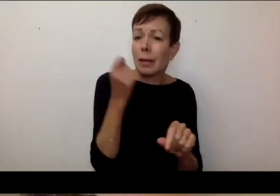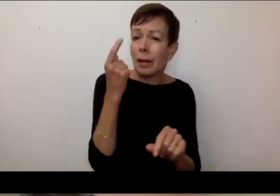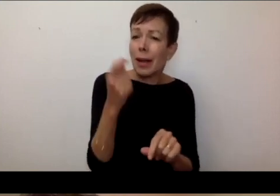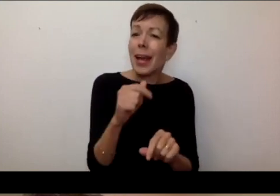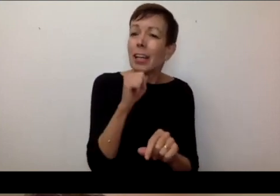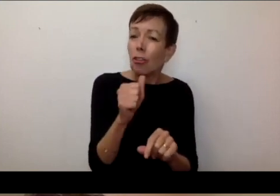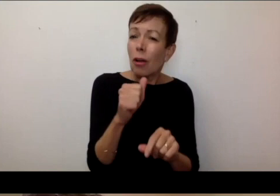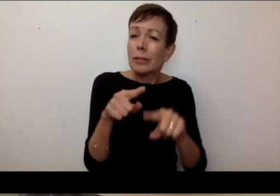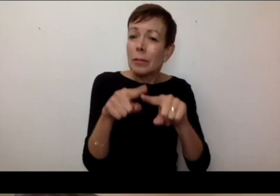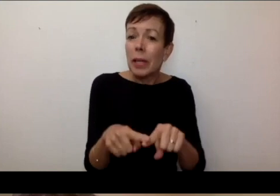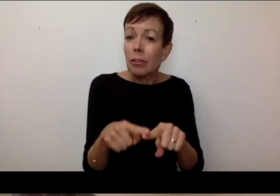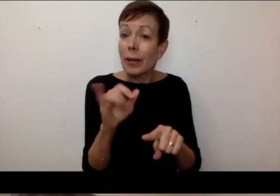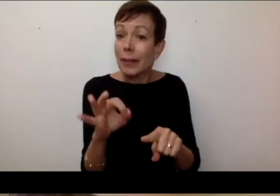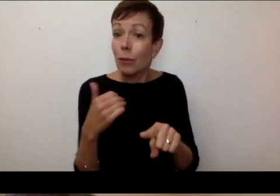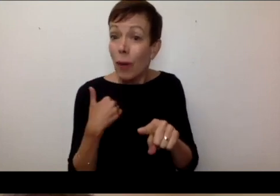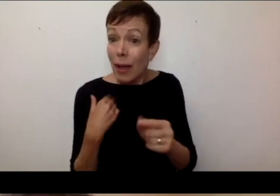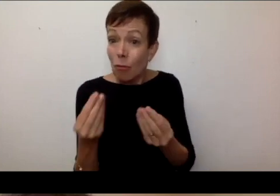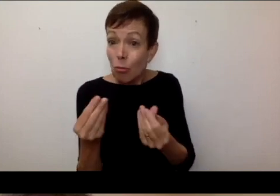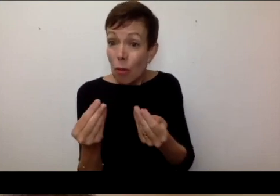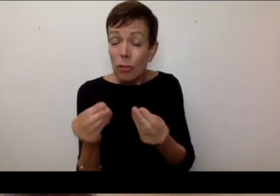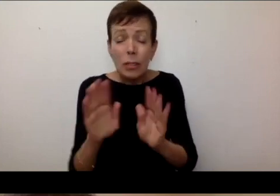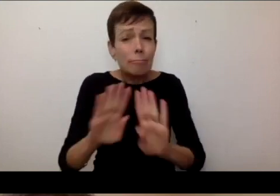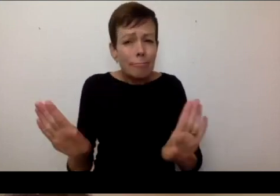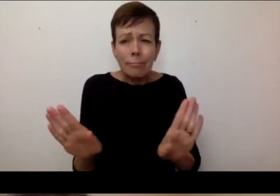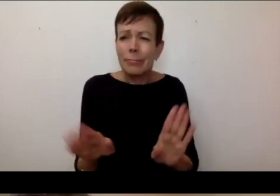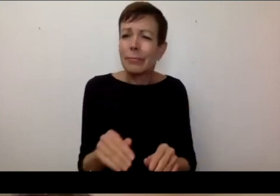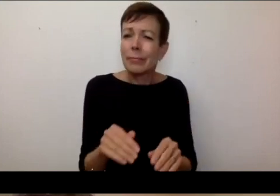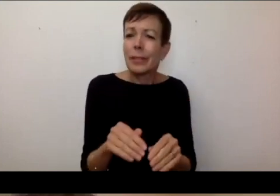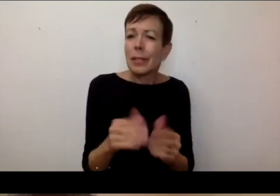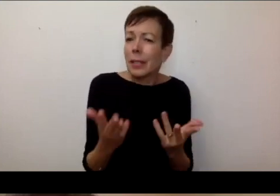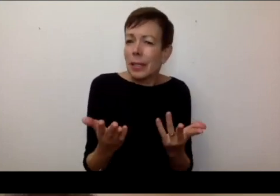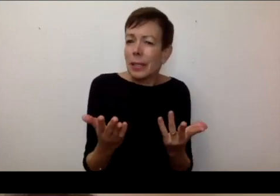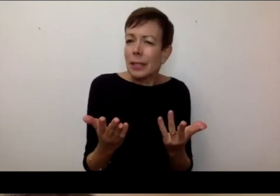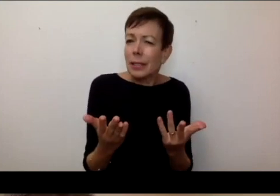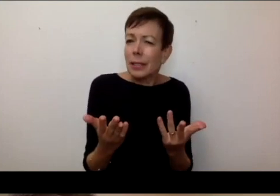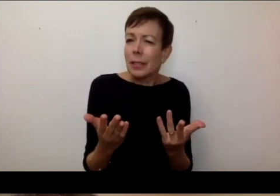and built on existing programs like serb and child care benefits and old age